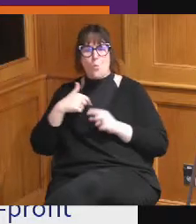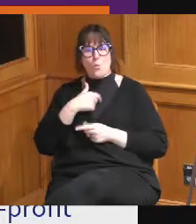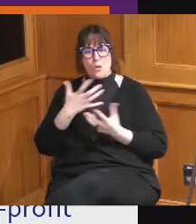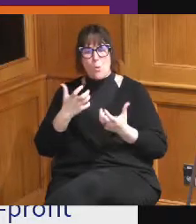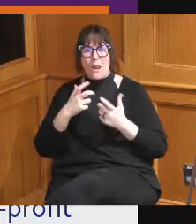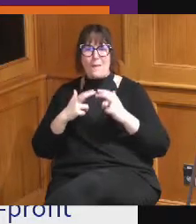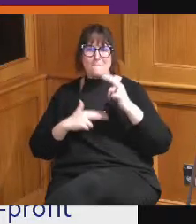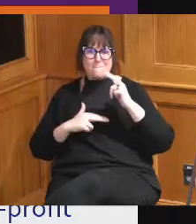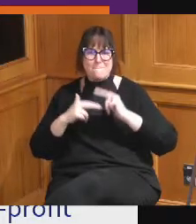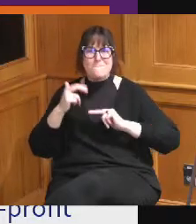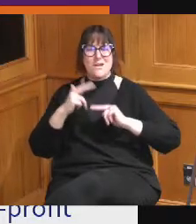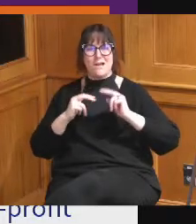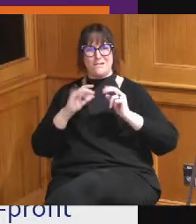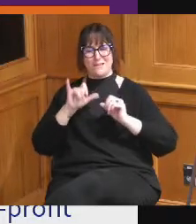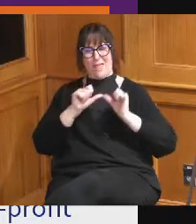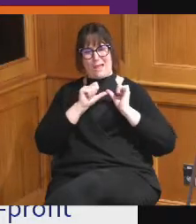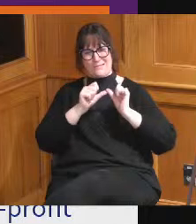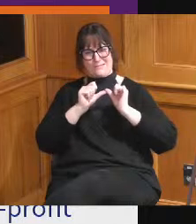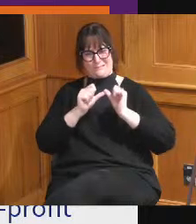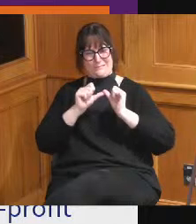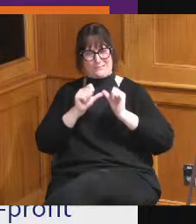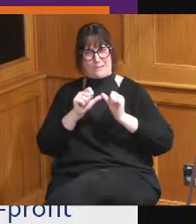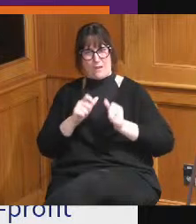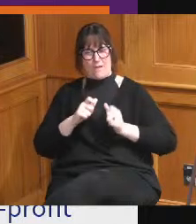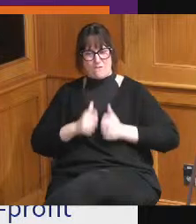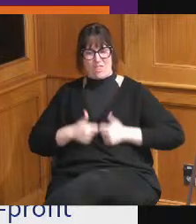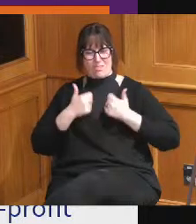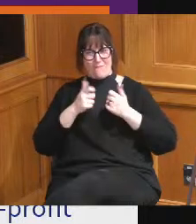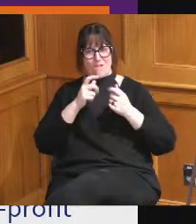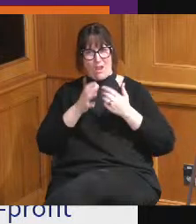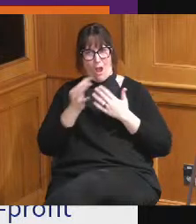and having a variety of living options throughout the county they're affordable like these smaller